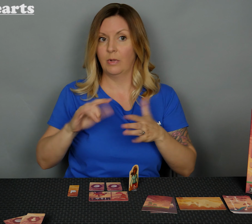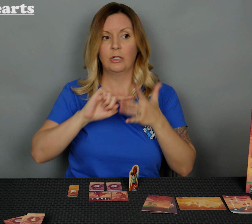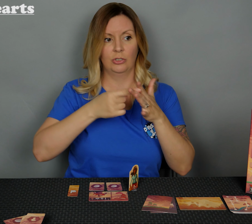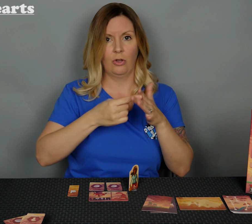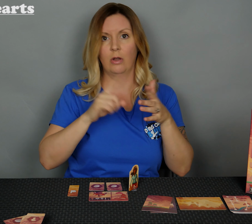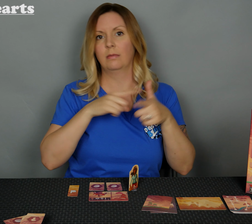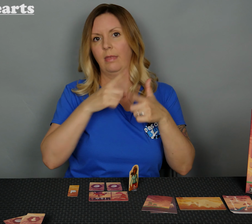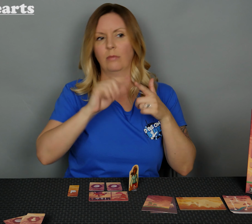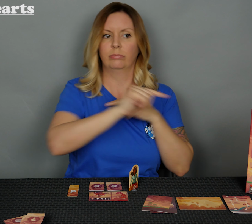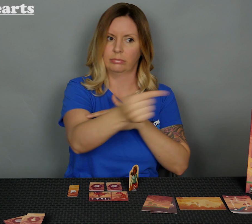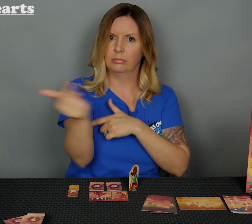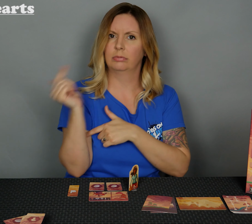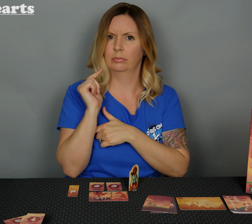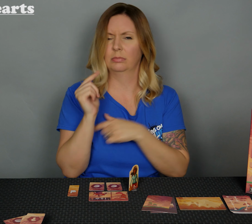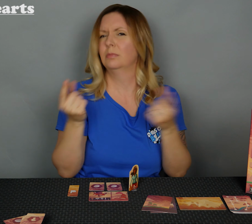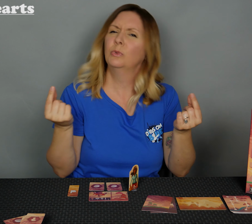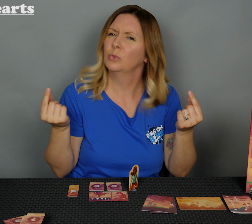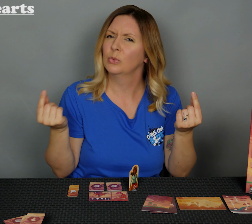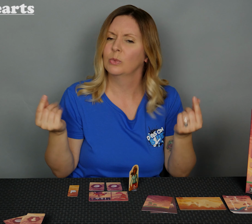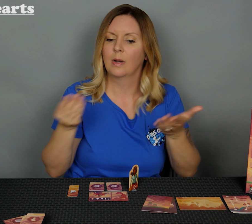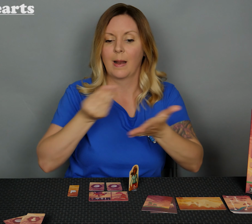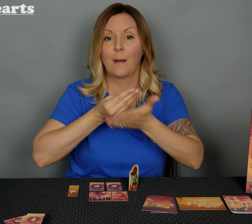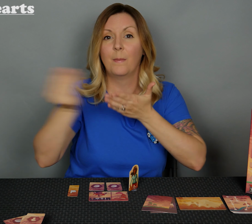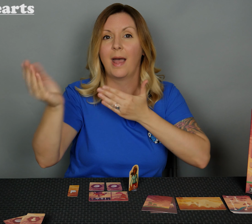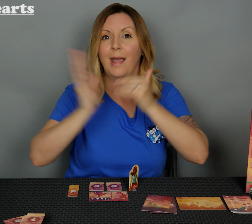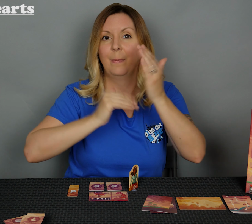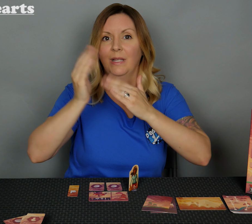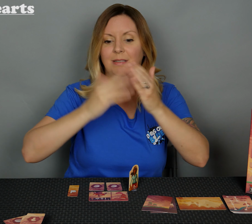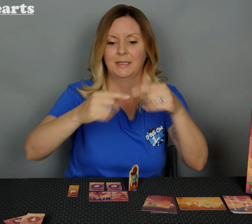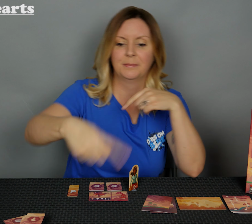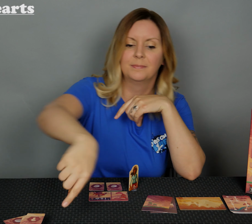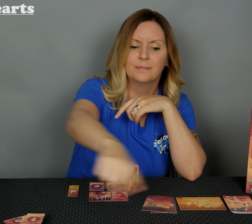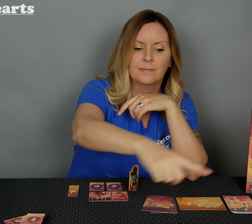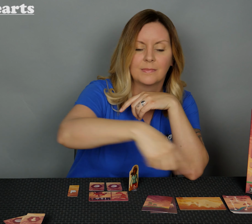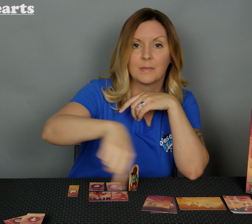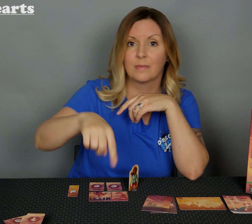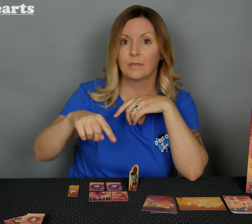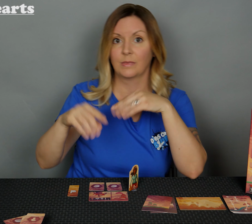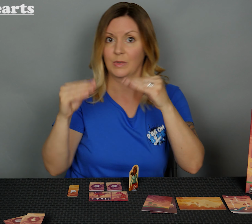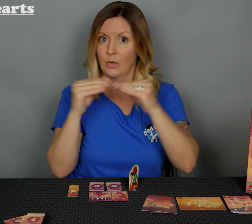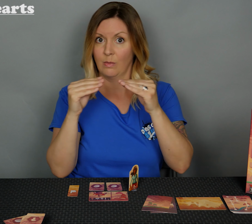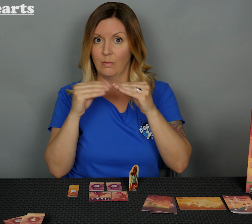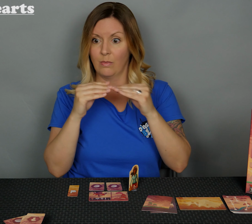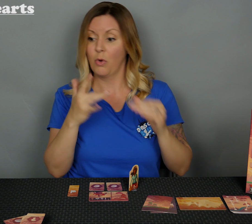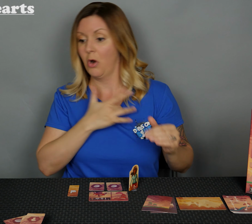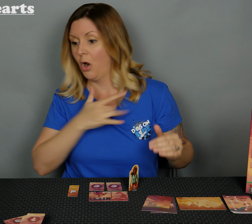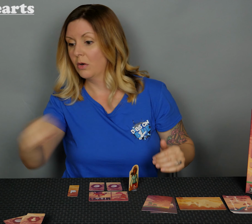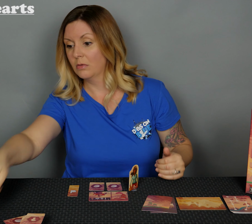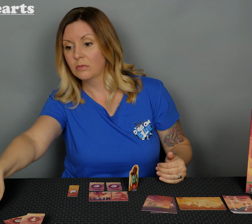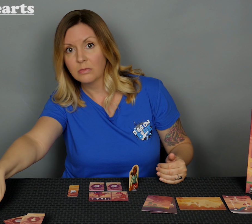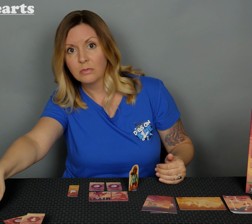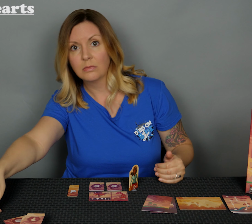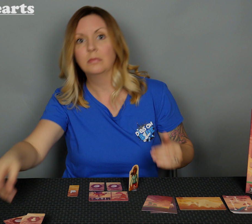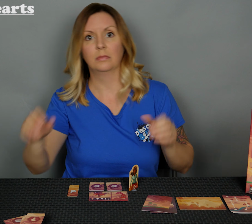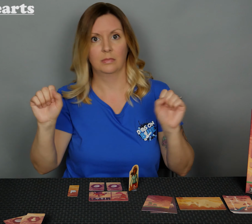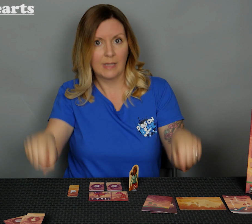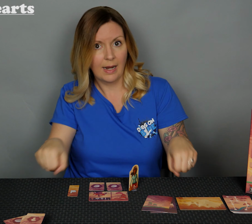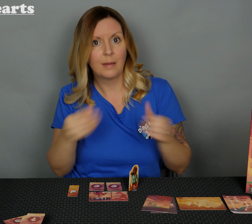The first player starts and then play continues in a clockwise direction. In this phase, players can buy buildings and more hearts.